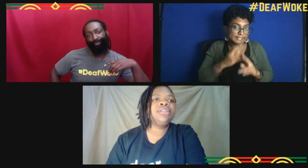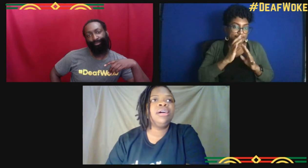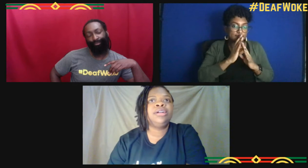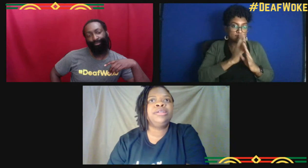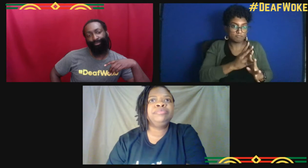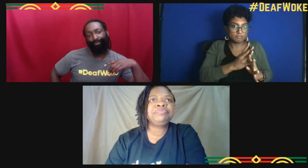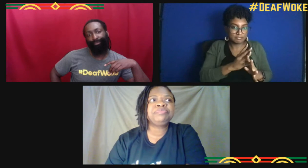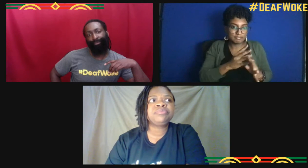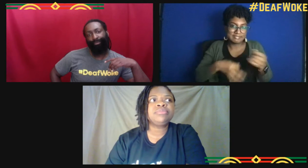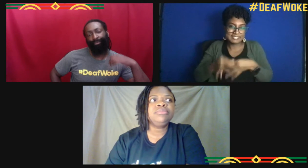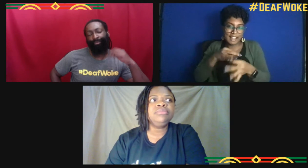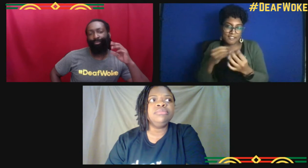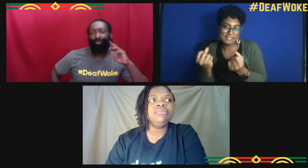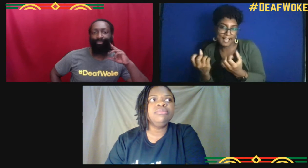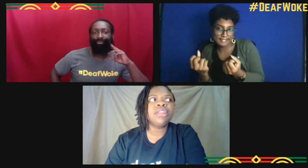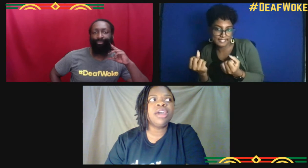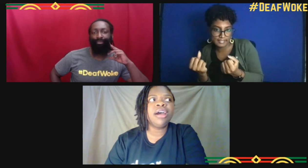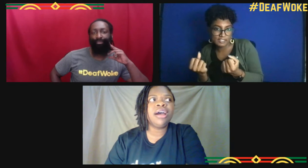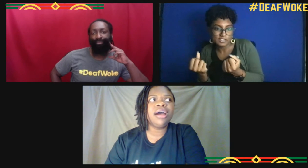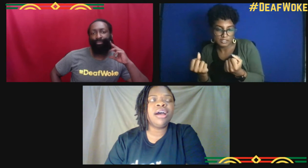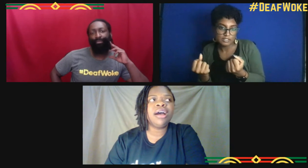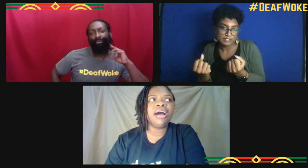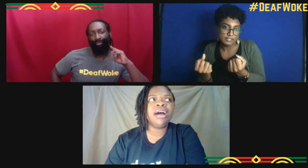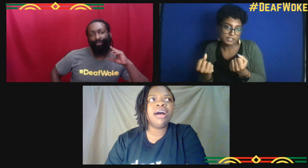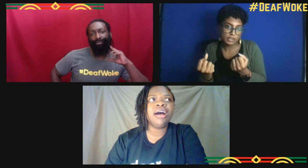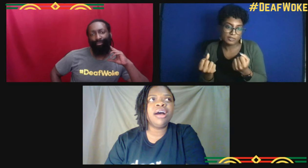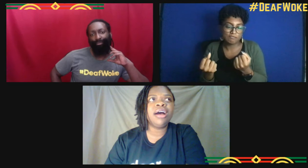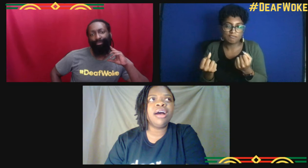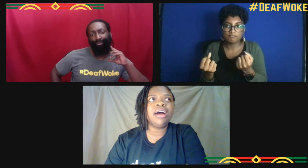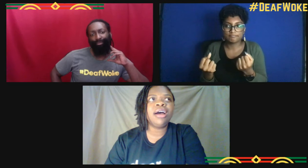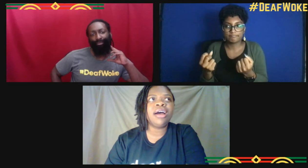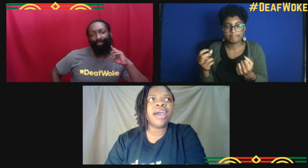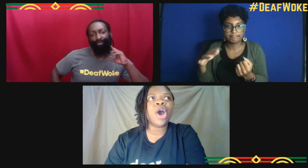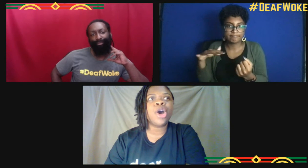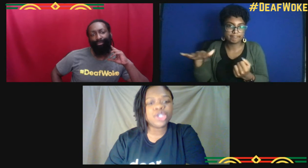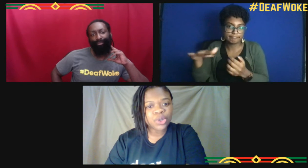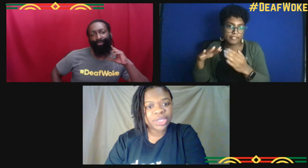And I also get some kind of judgment from the hearing world